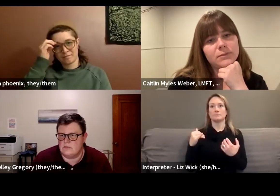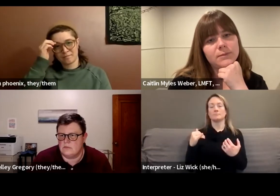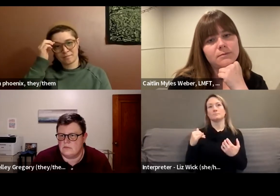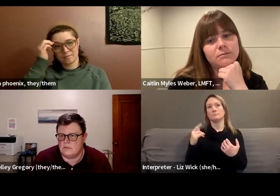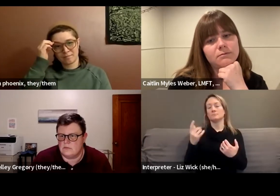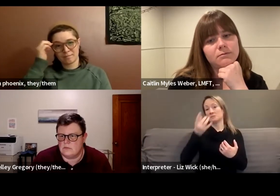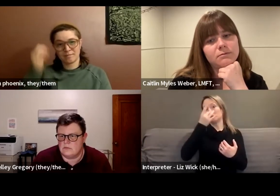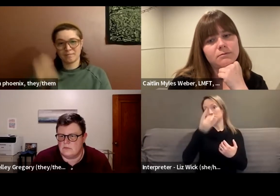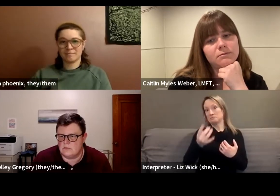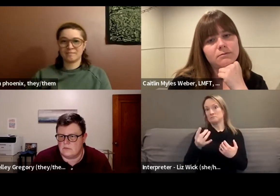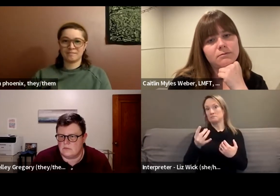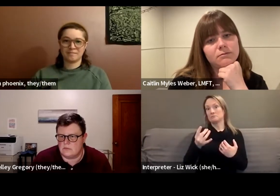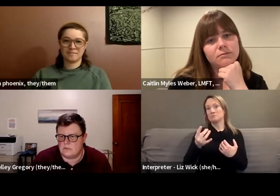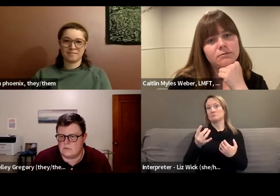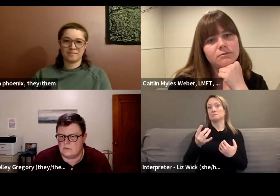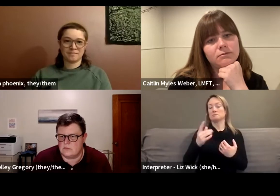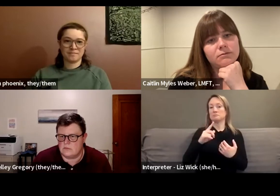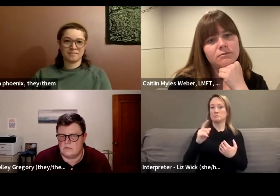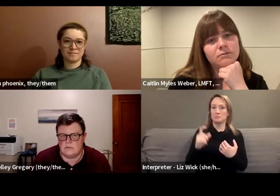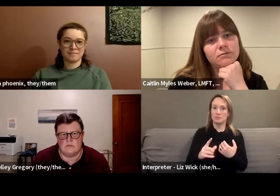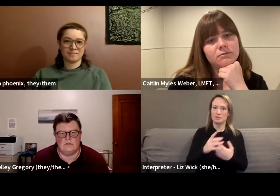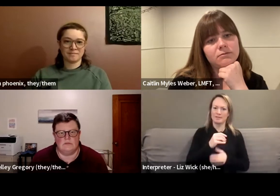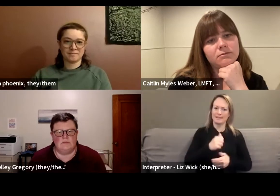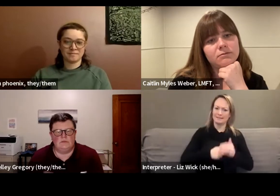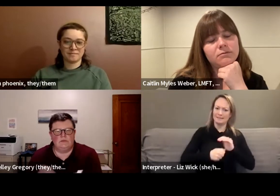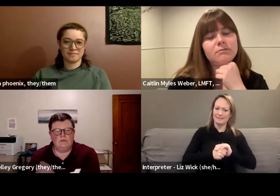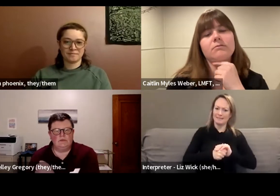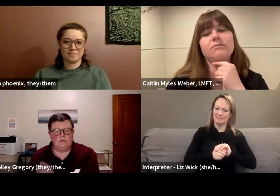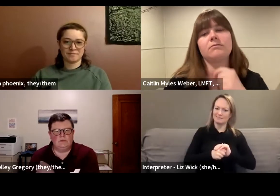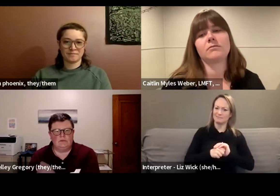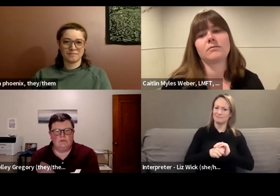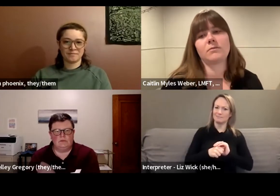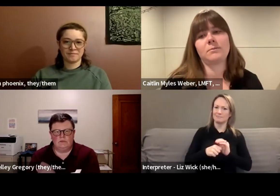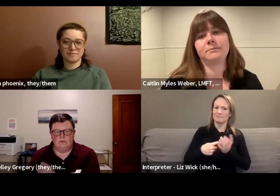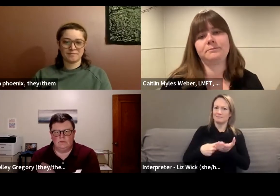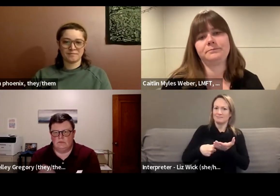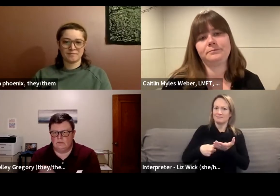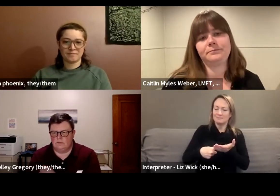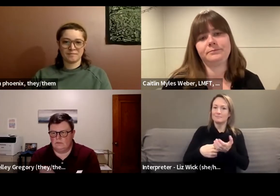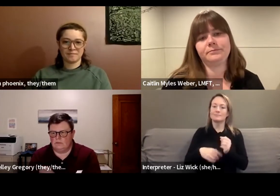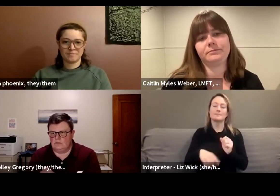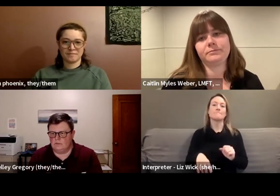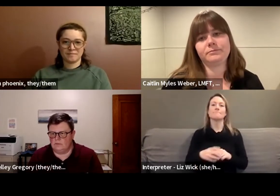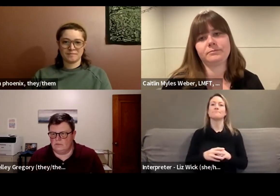and hidden places. It's that really stems from some of the research